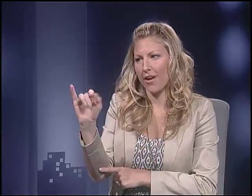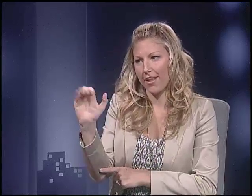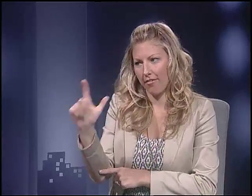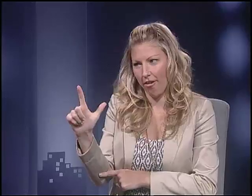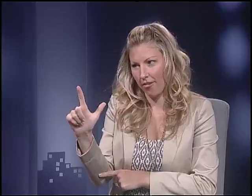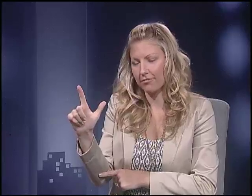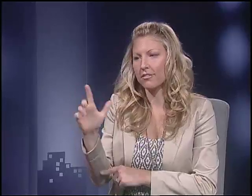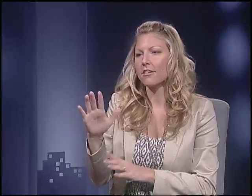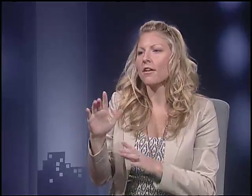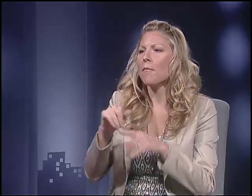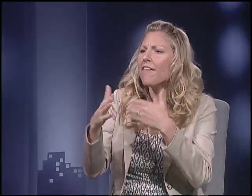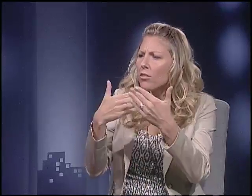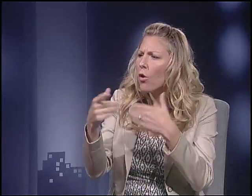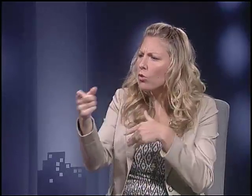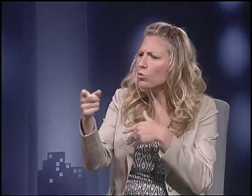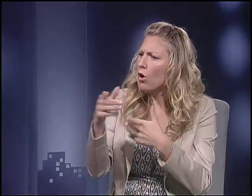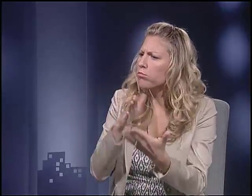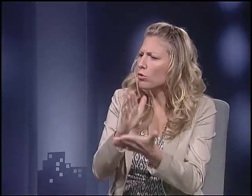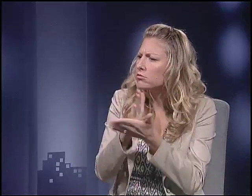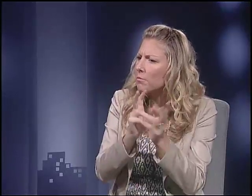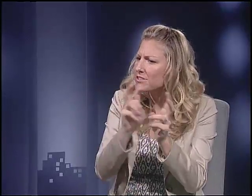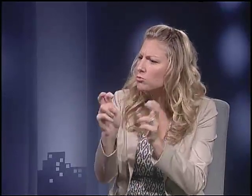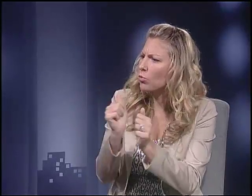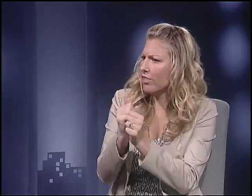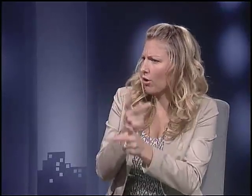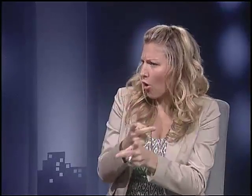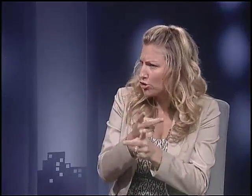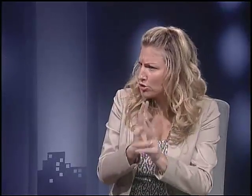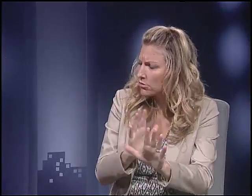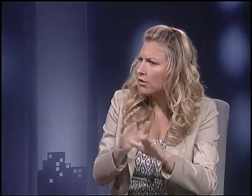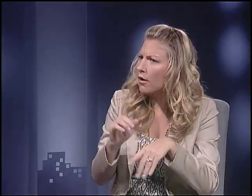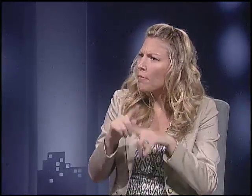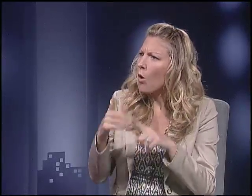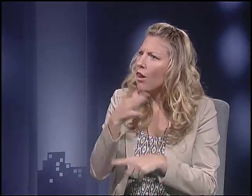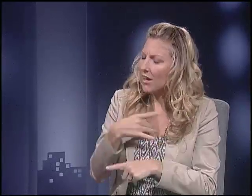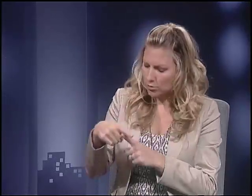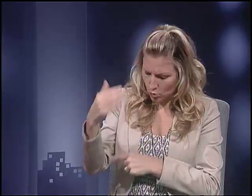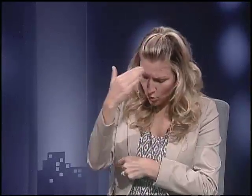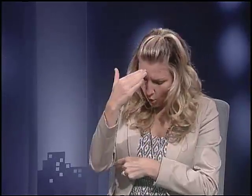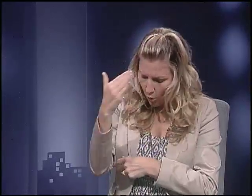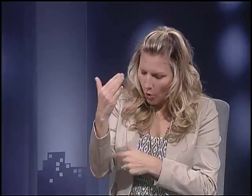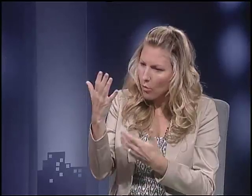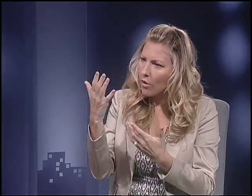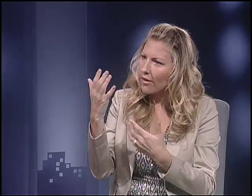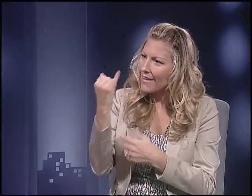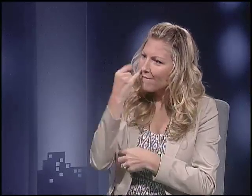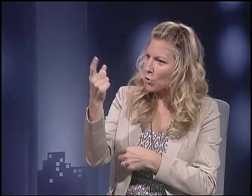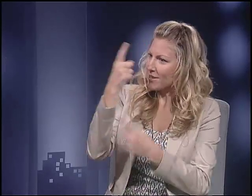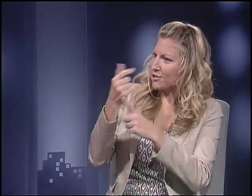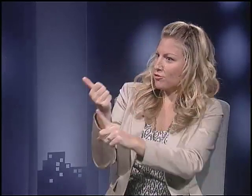I know that your politics tend to be radical but although your approach to some issues are more cautious,